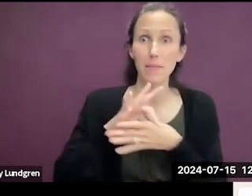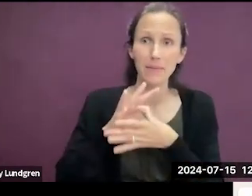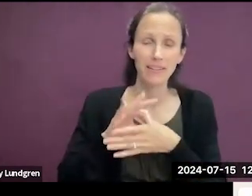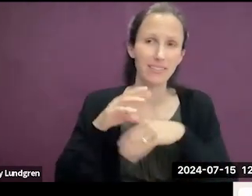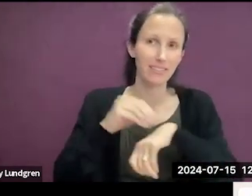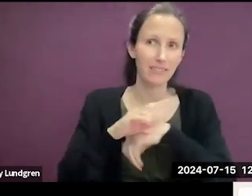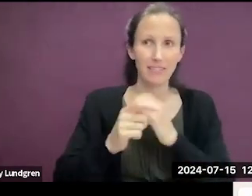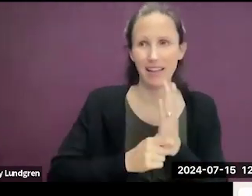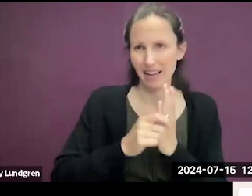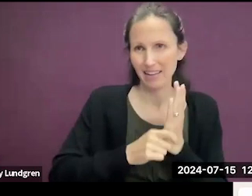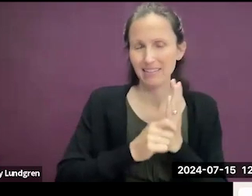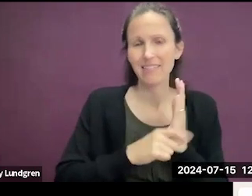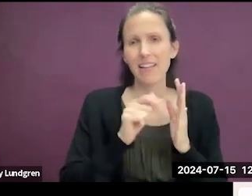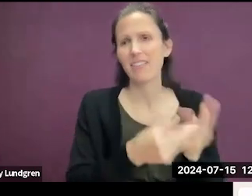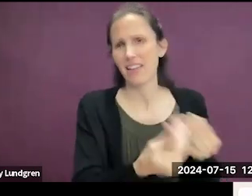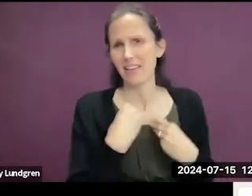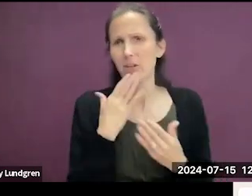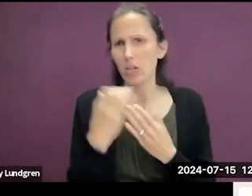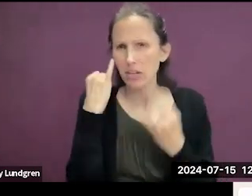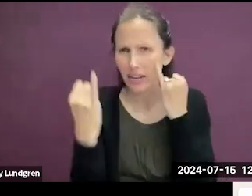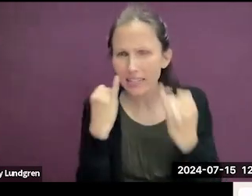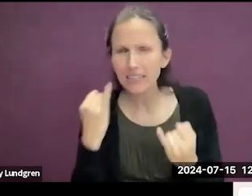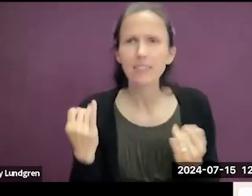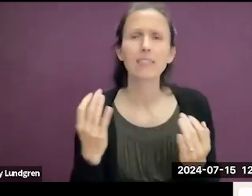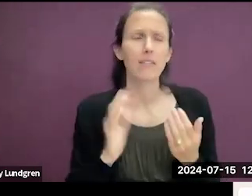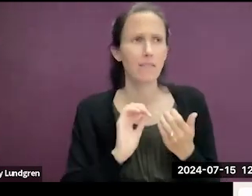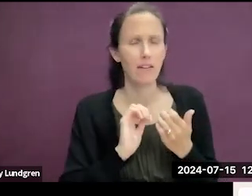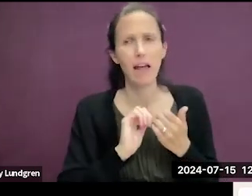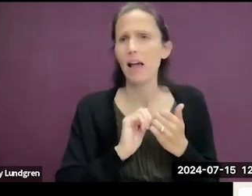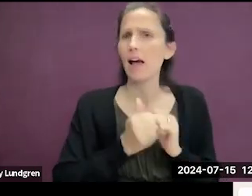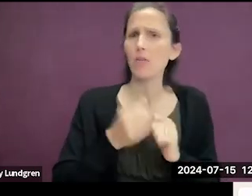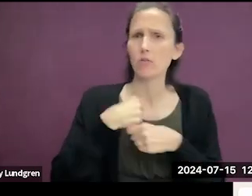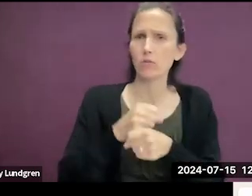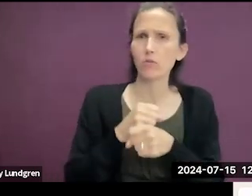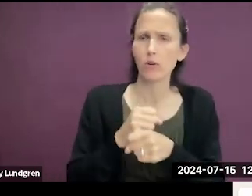that kind of give us those ideas of what we need to do to create our accessible presentations.